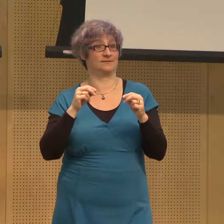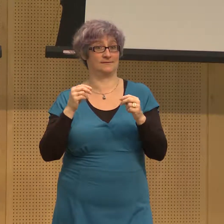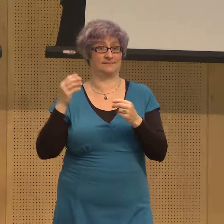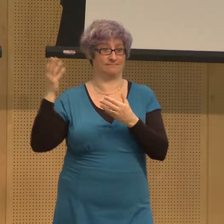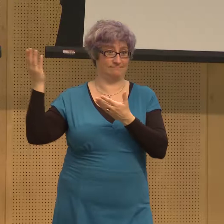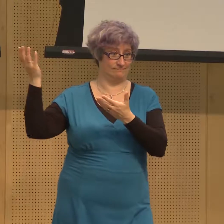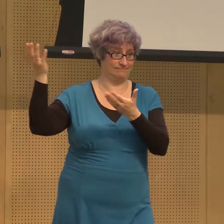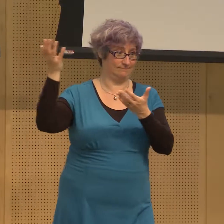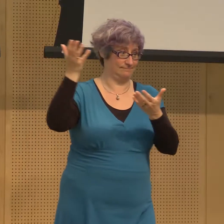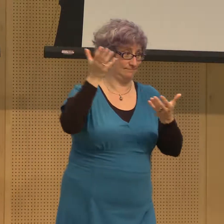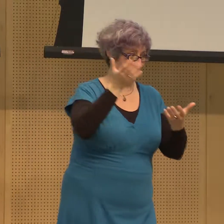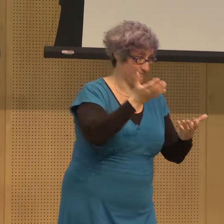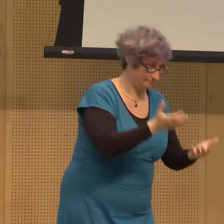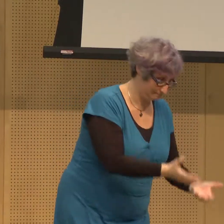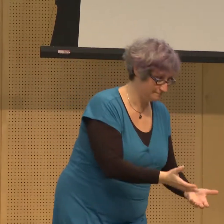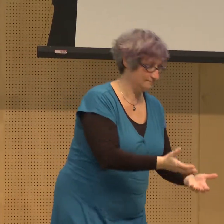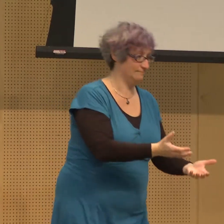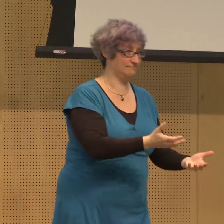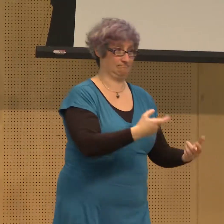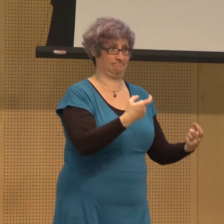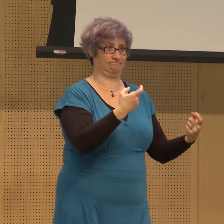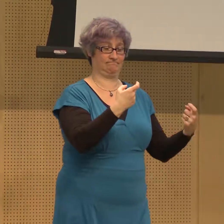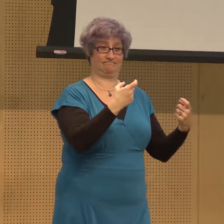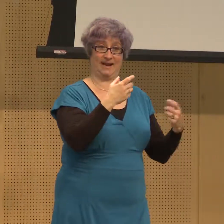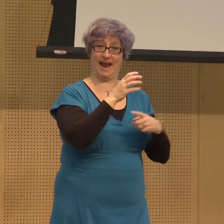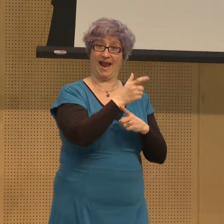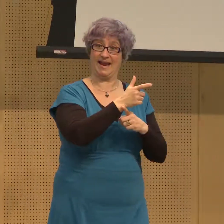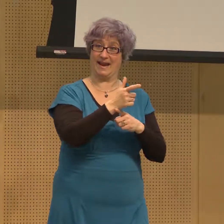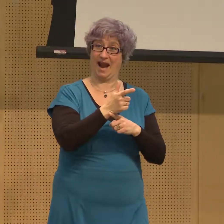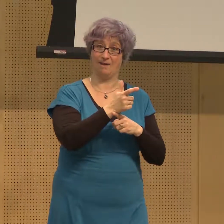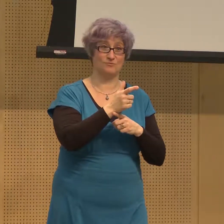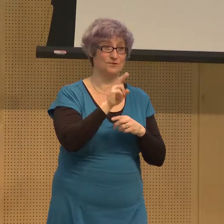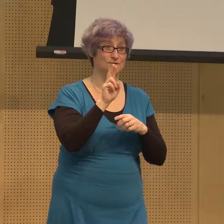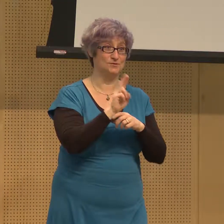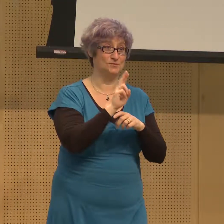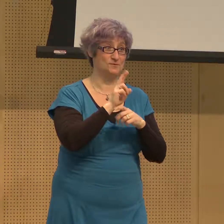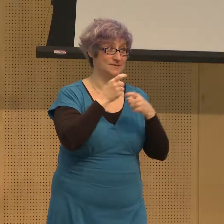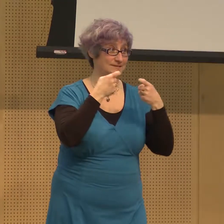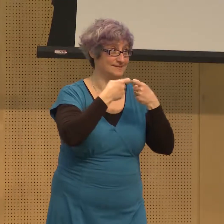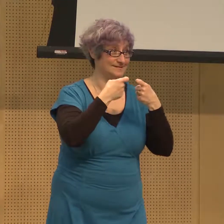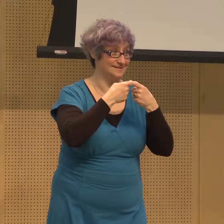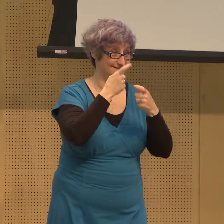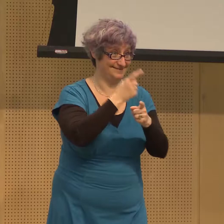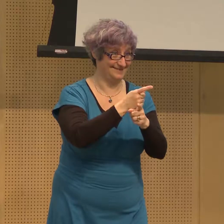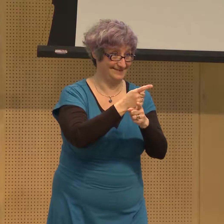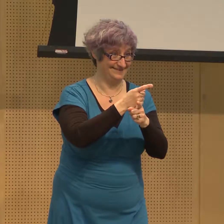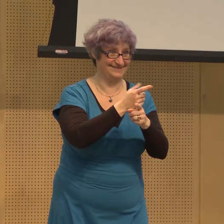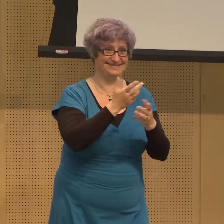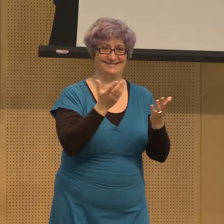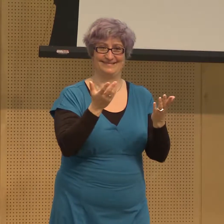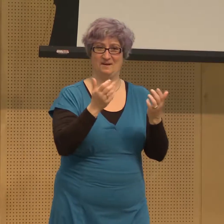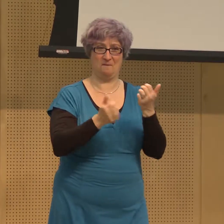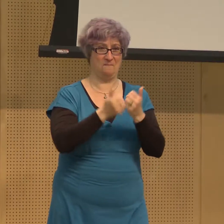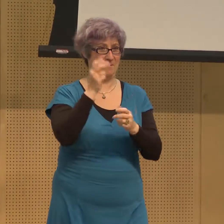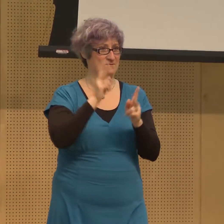There are many prospective challenges about bringing a lab to Nicaragua as well as cameras and equipment,